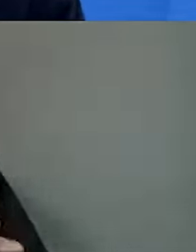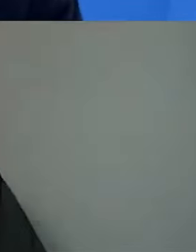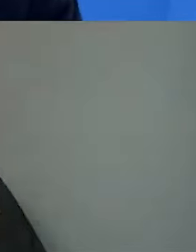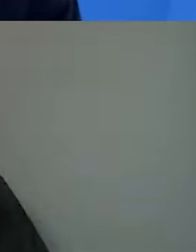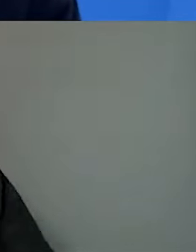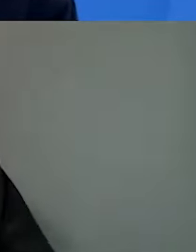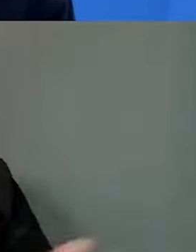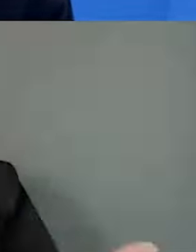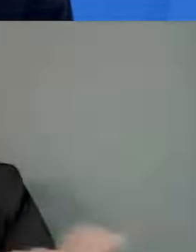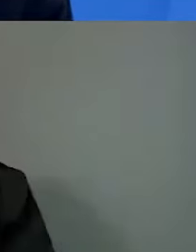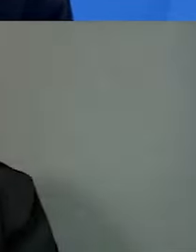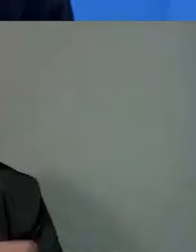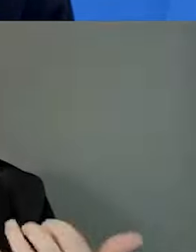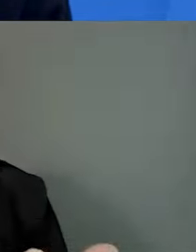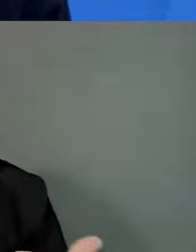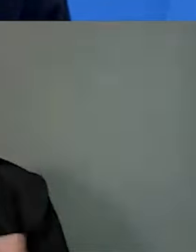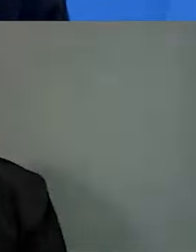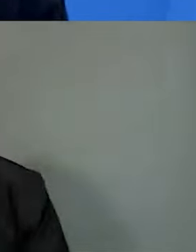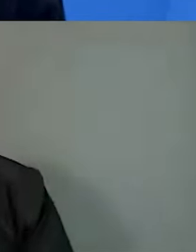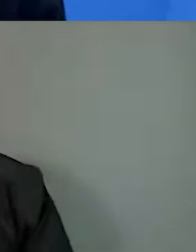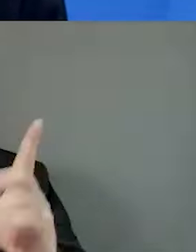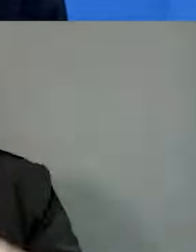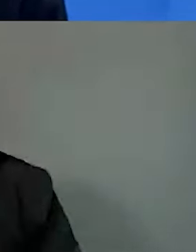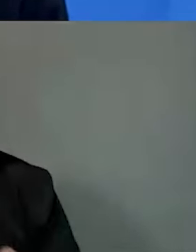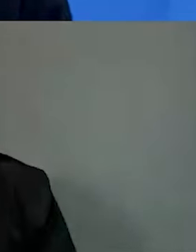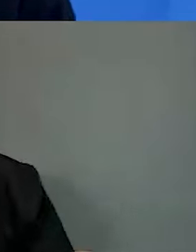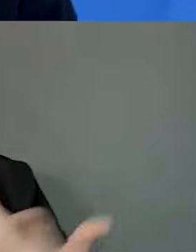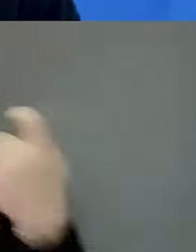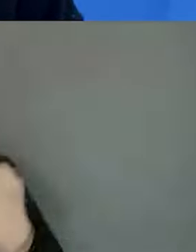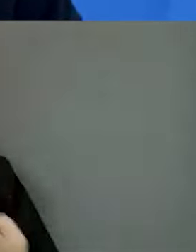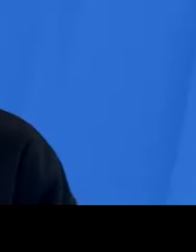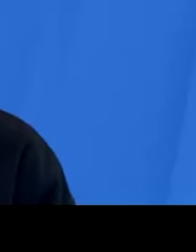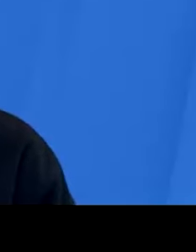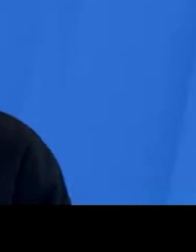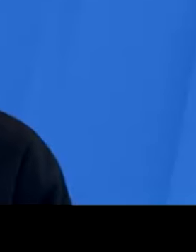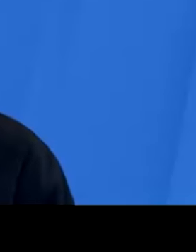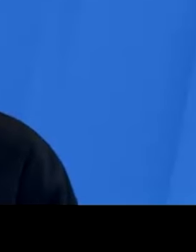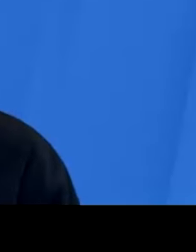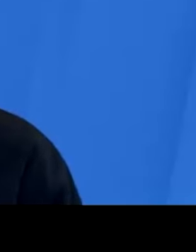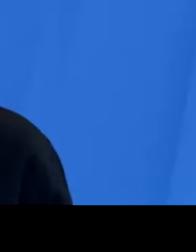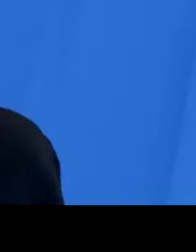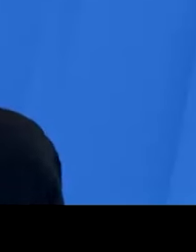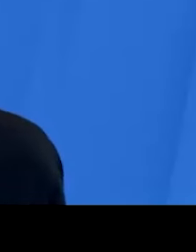We have been answering quite a lot of questions. Jean Feldman: Thank you.